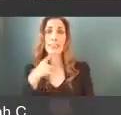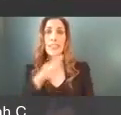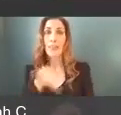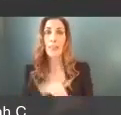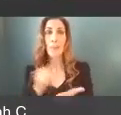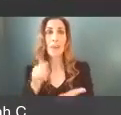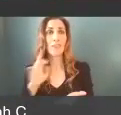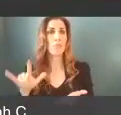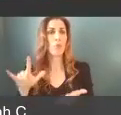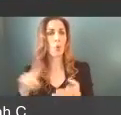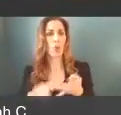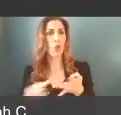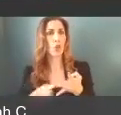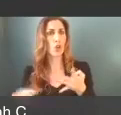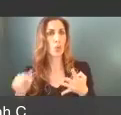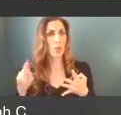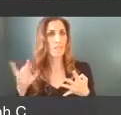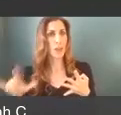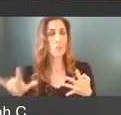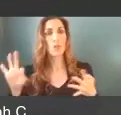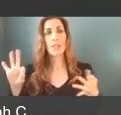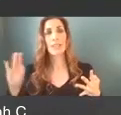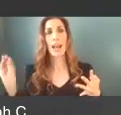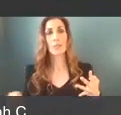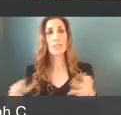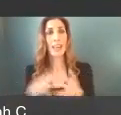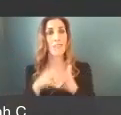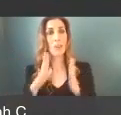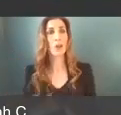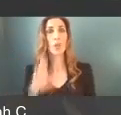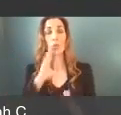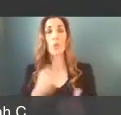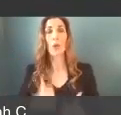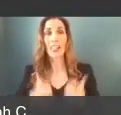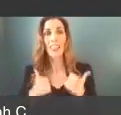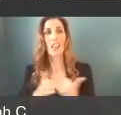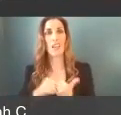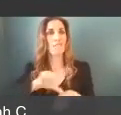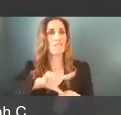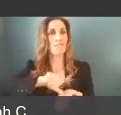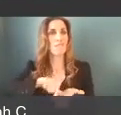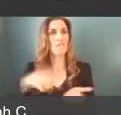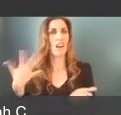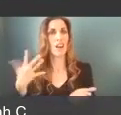of April, that 90% of Americans will live within five miles of a drug store